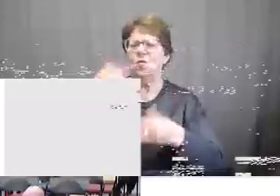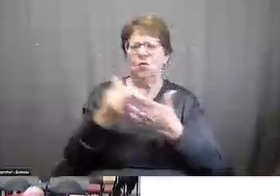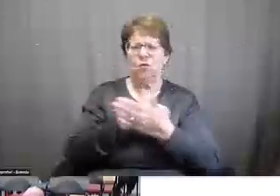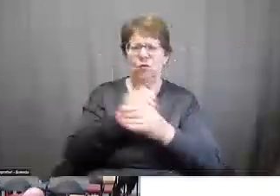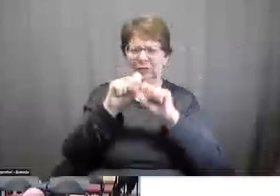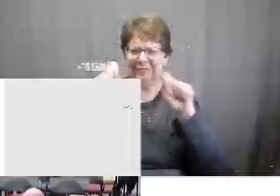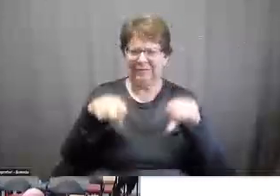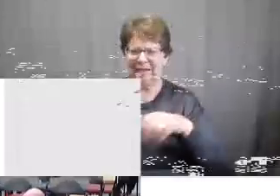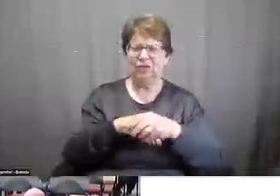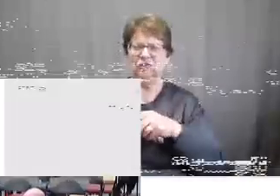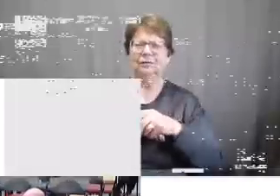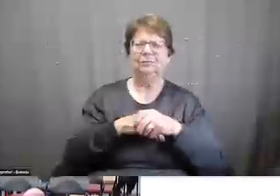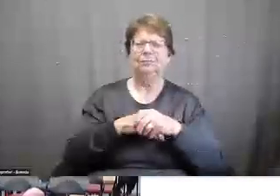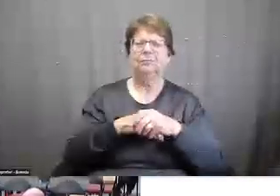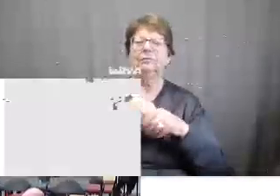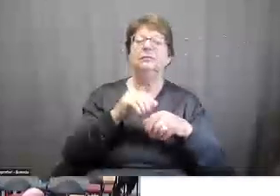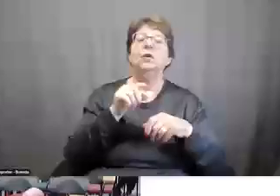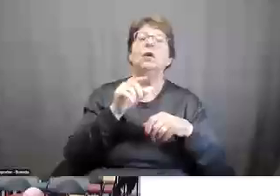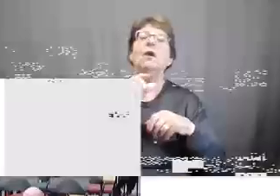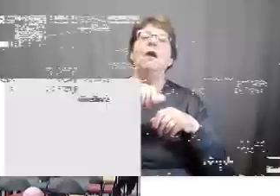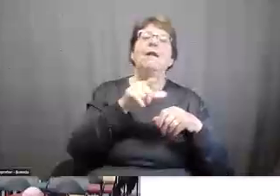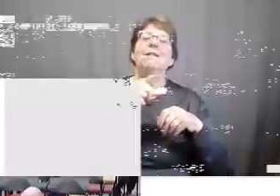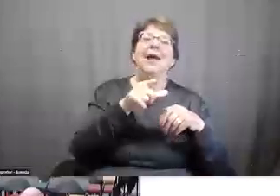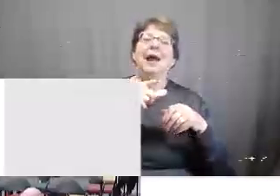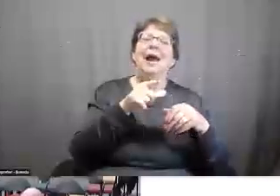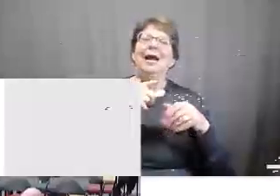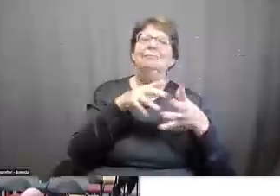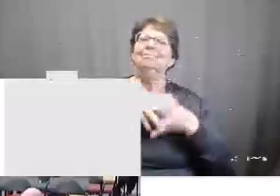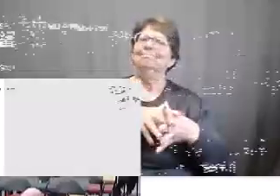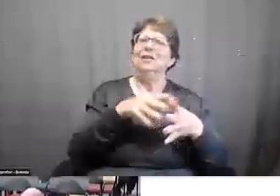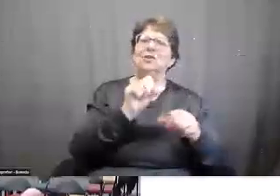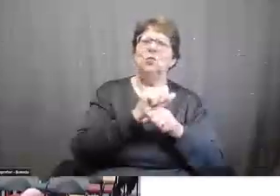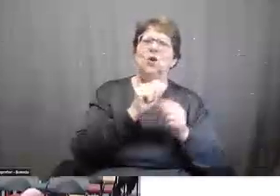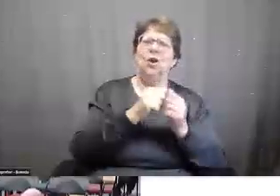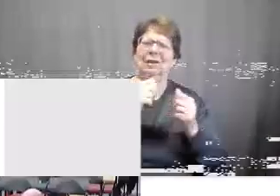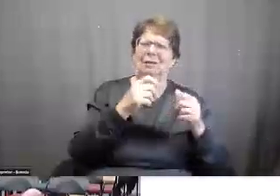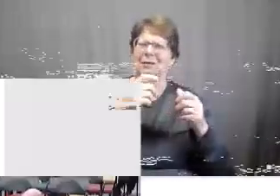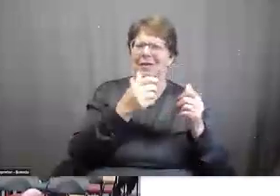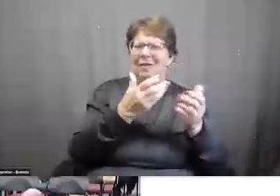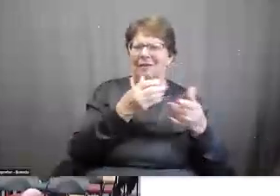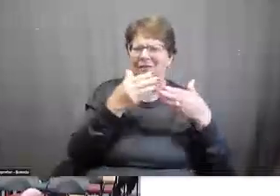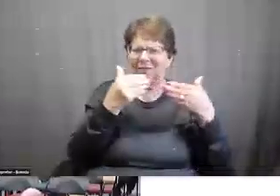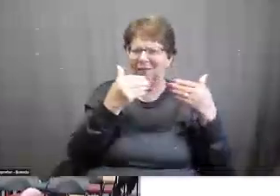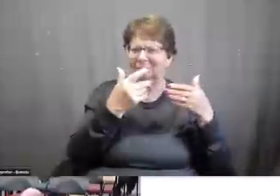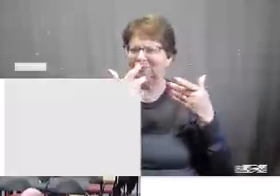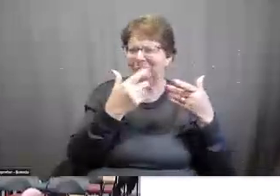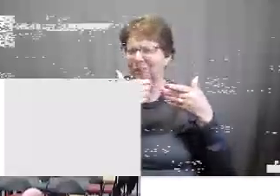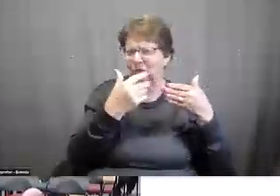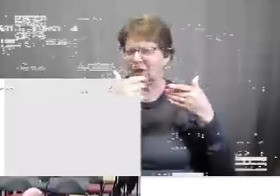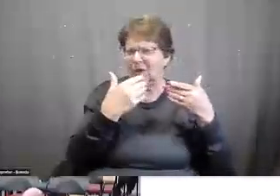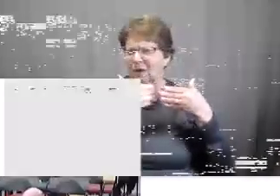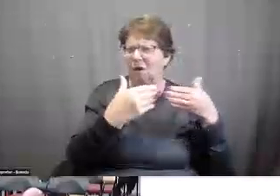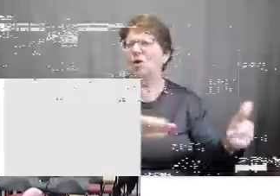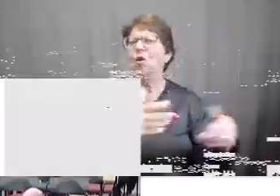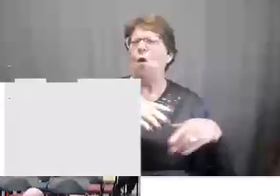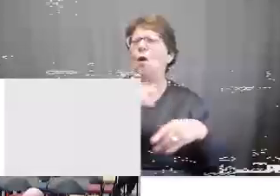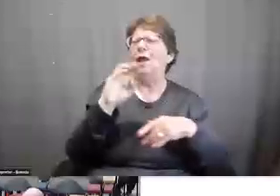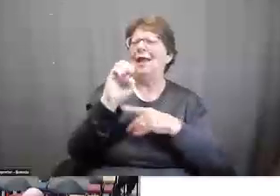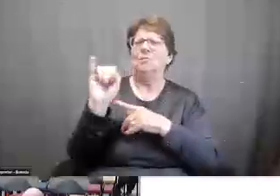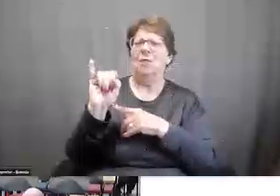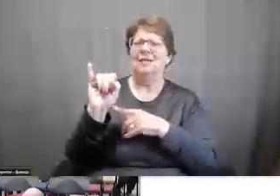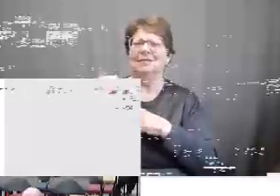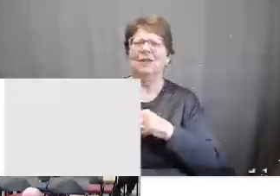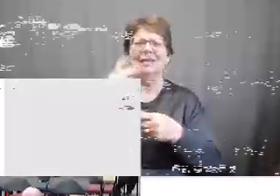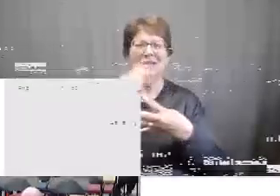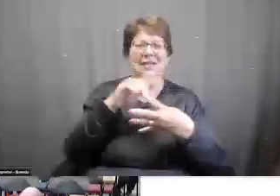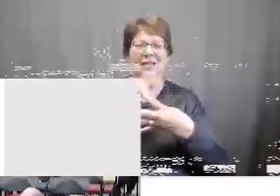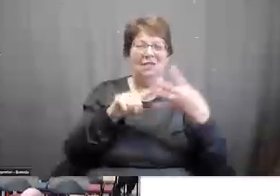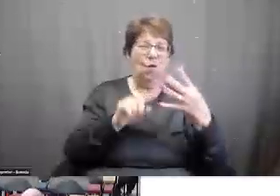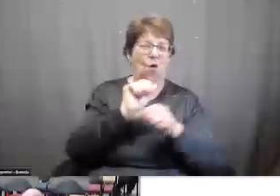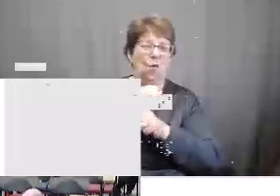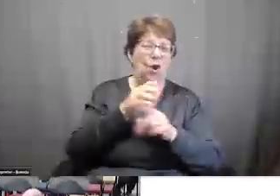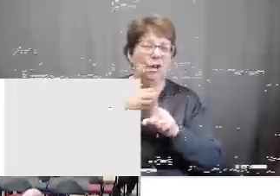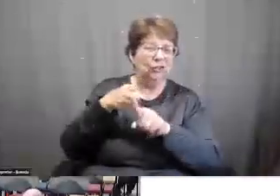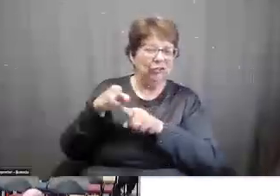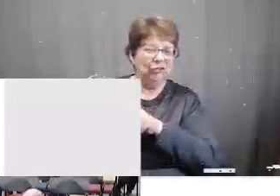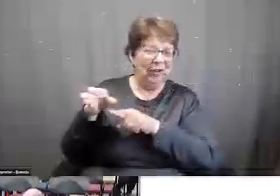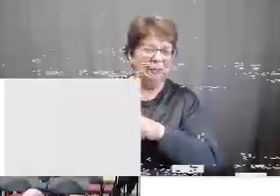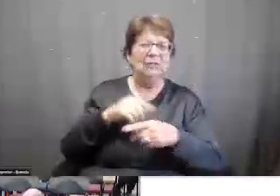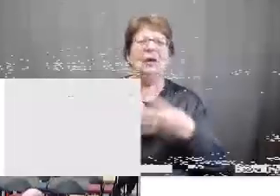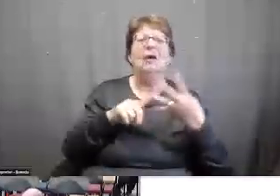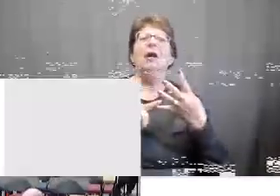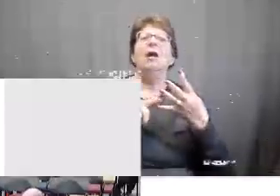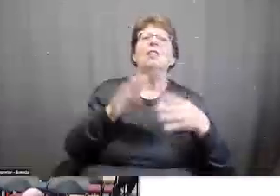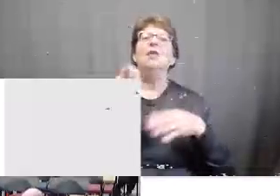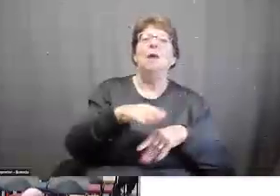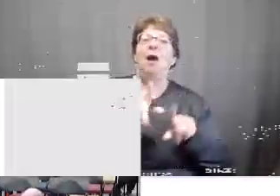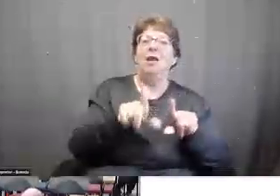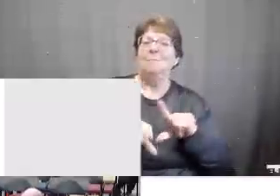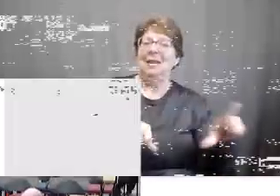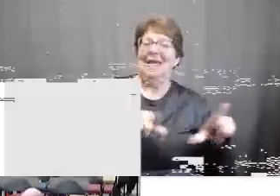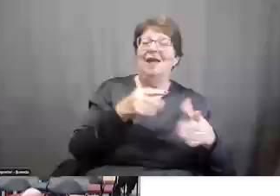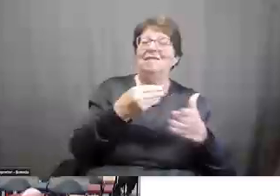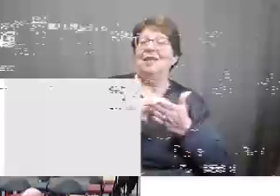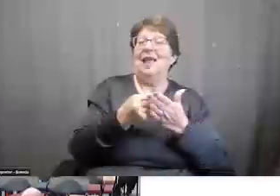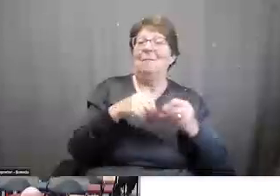Boardroom: So, slide 4 grounds this work in the ongoing enterprise initiative process. Here you can see the four work streams of the Enterprise Initiative, and in the bottom left, you can see that the capital delivery aspect of this includes identifying